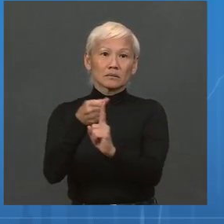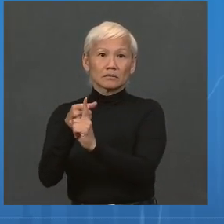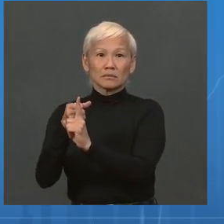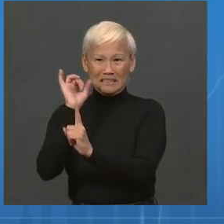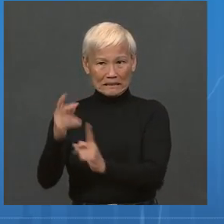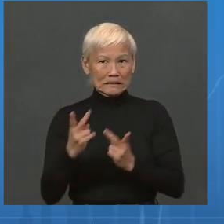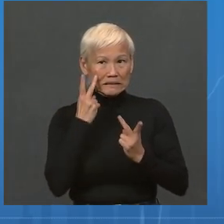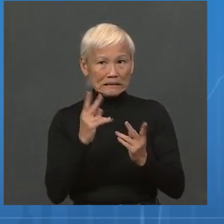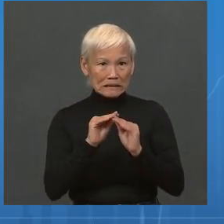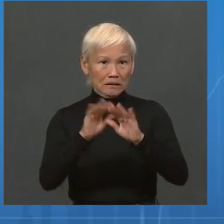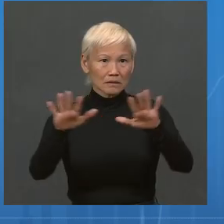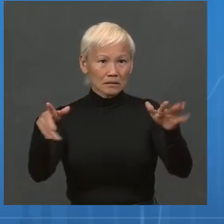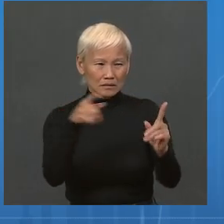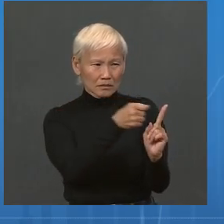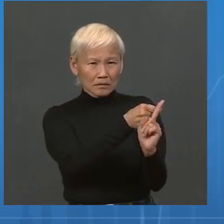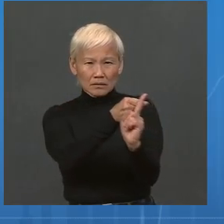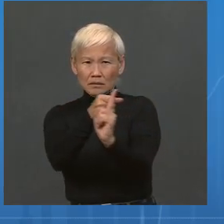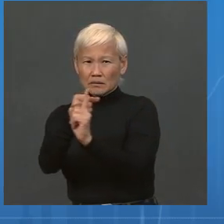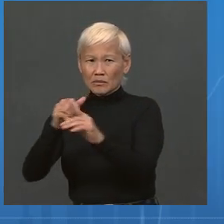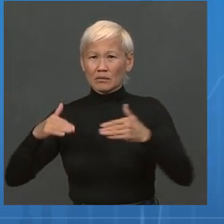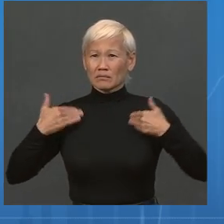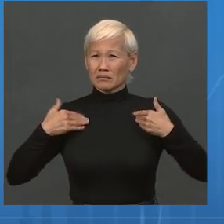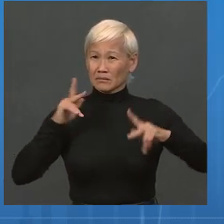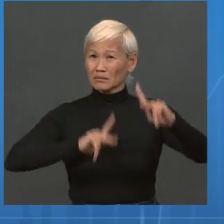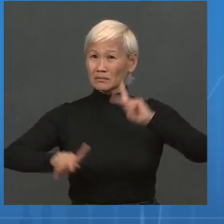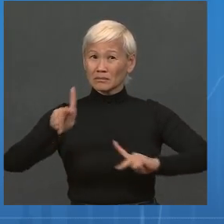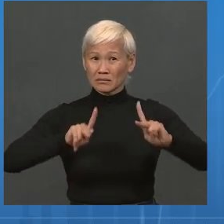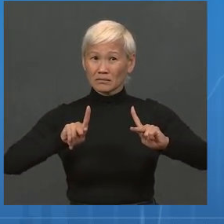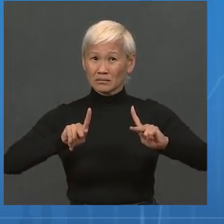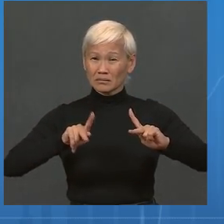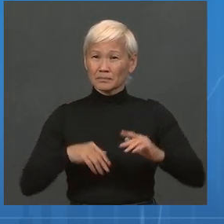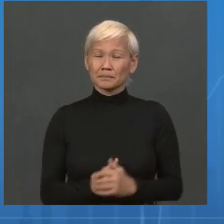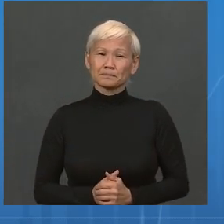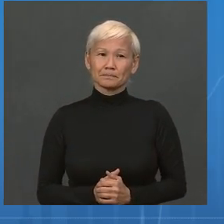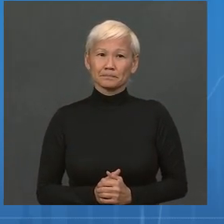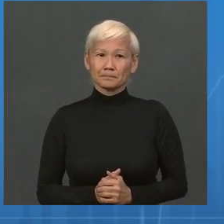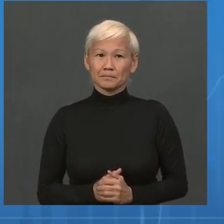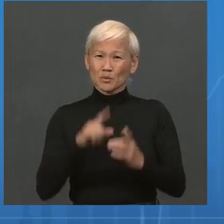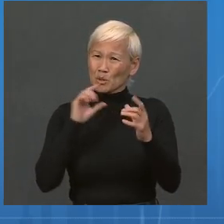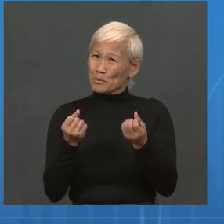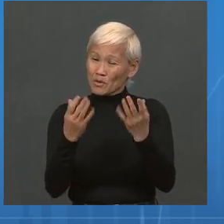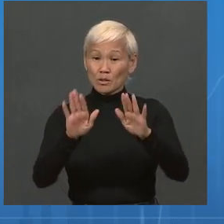We are reminded of the importance of providing children with an environment where they can succeed.